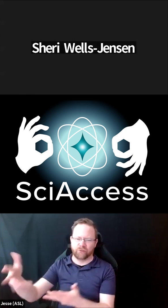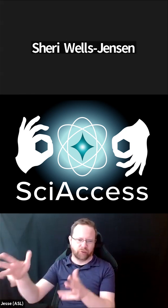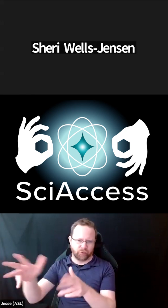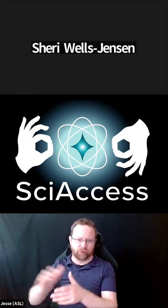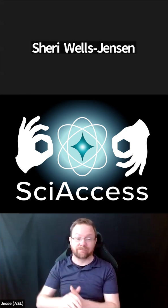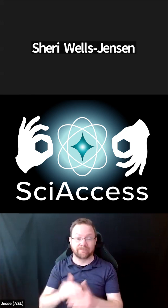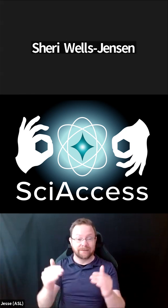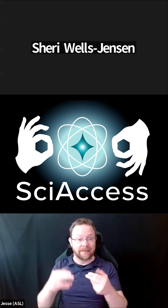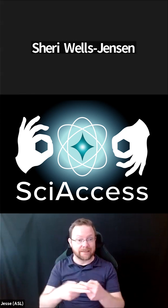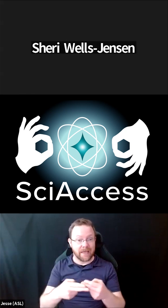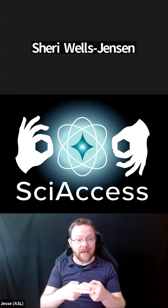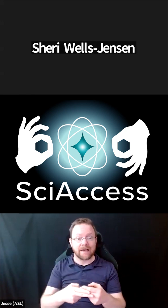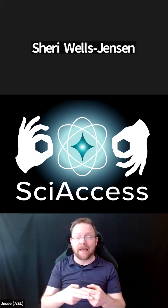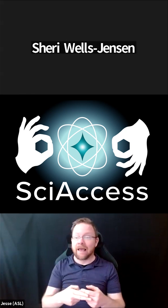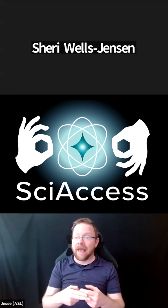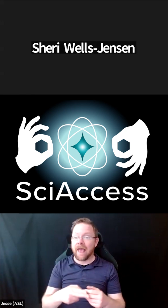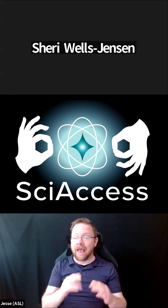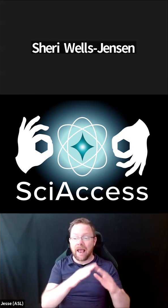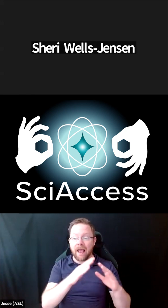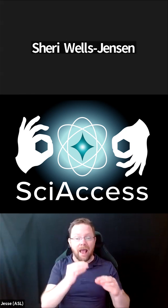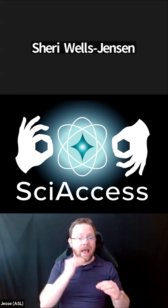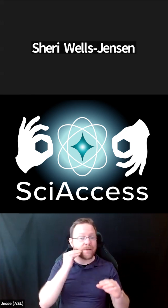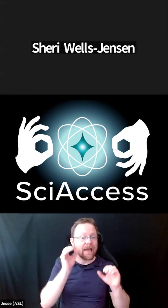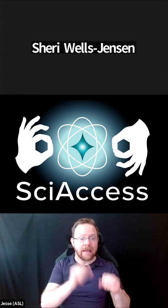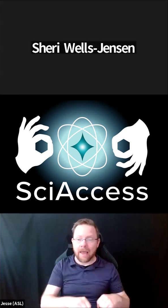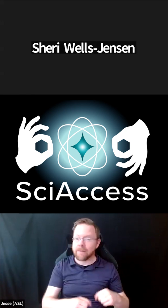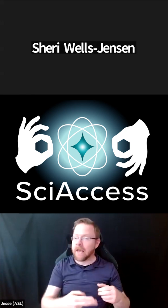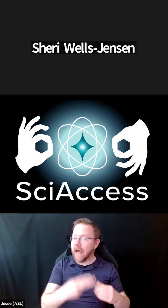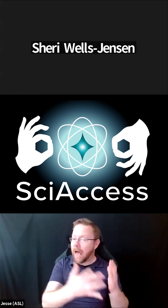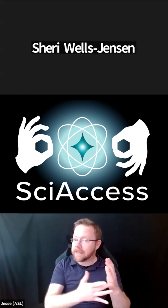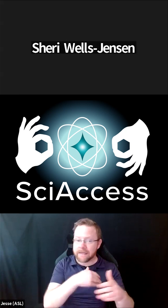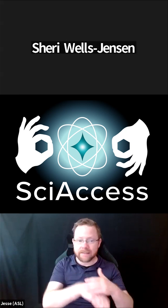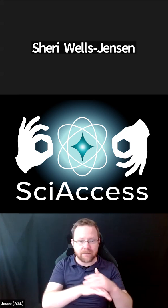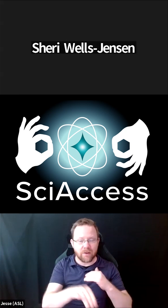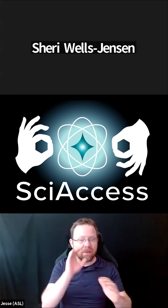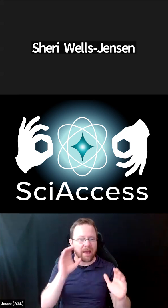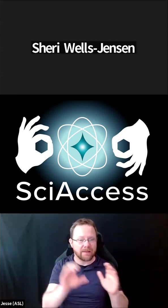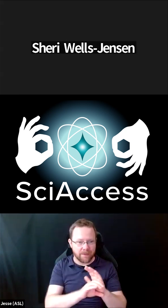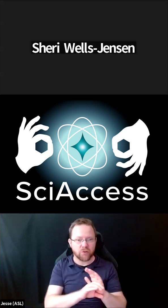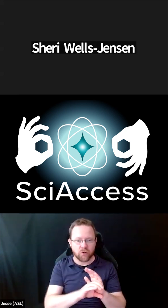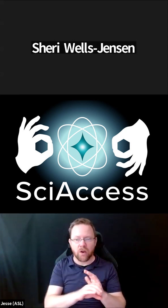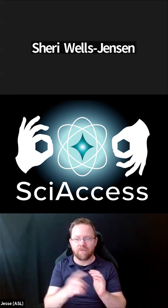solutions. We have a picture of Andy Squires that was a blind analog astronauts in Arizona.